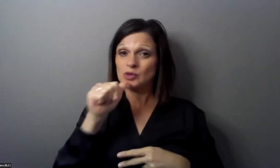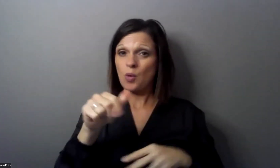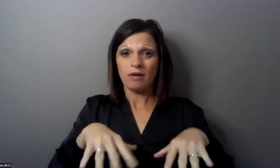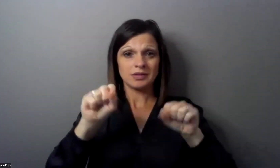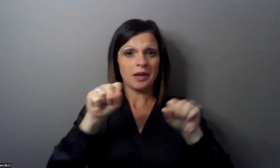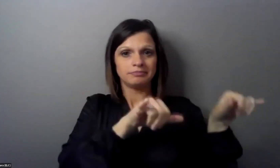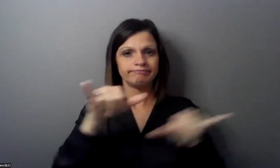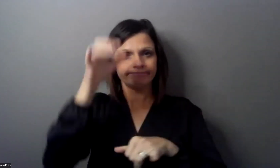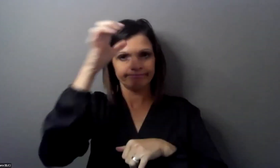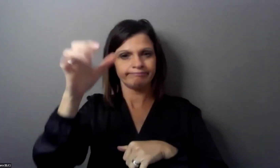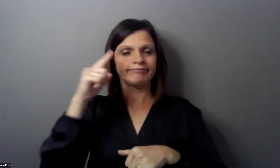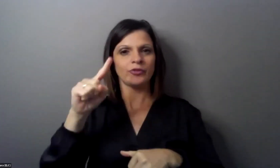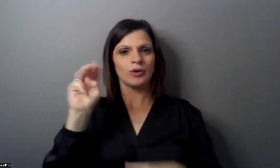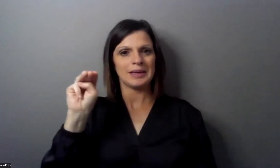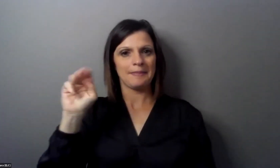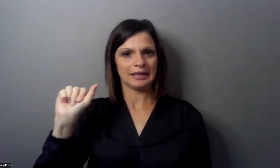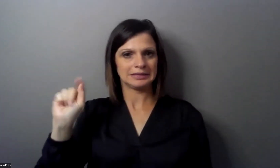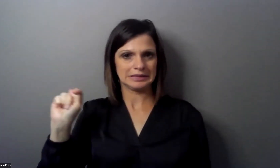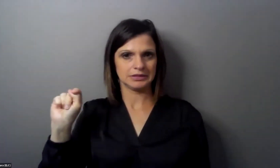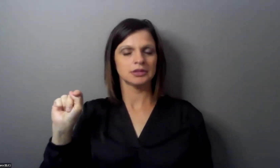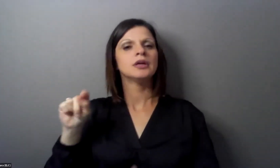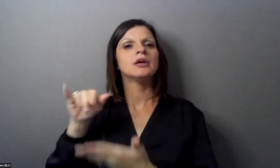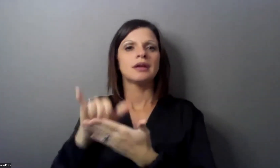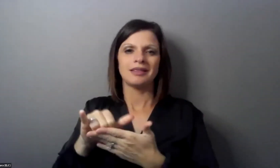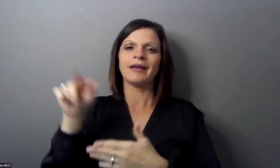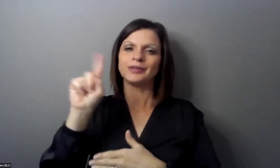and that is where the stigmas are coming from.